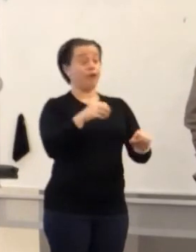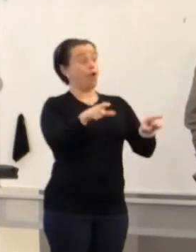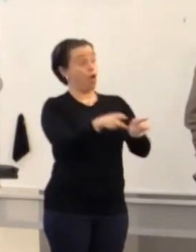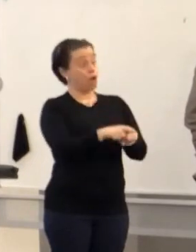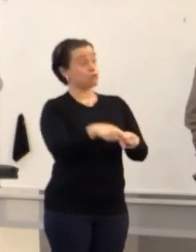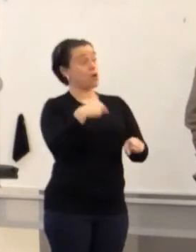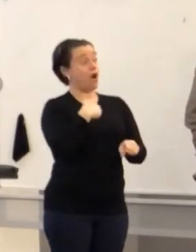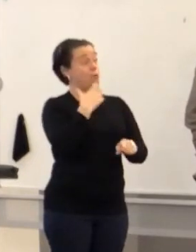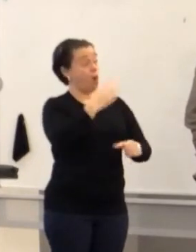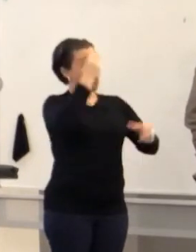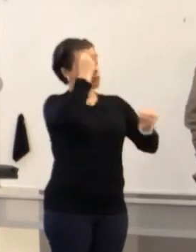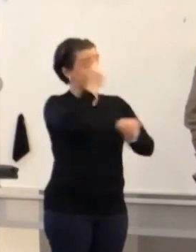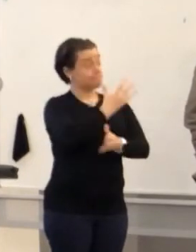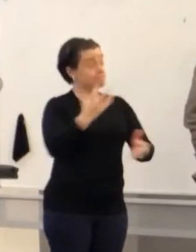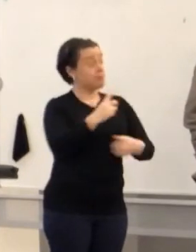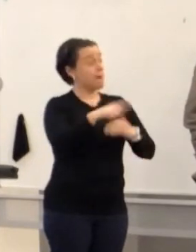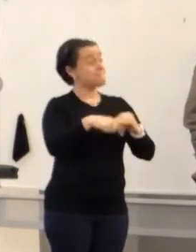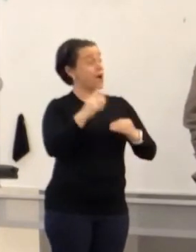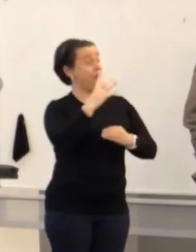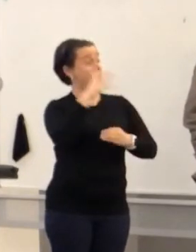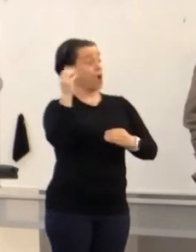about outside contractors, I was full time employee there,